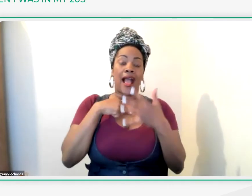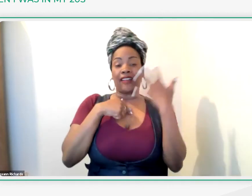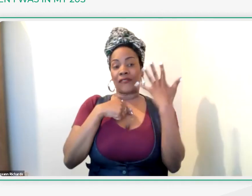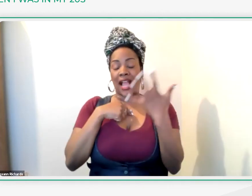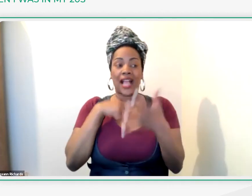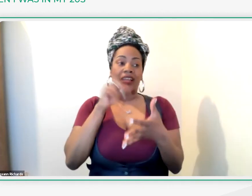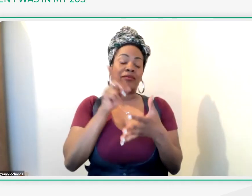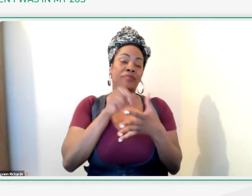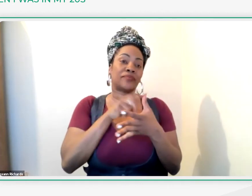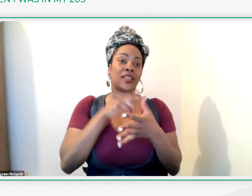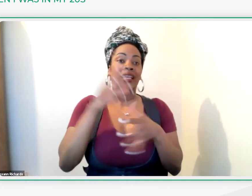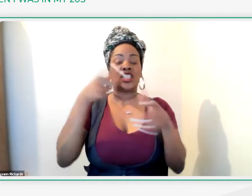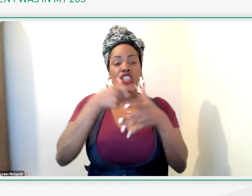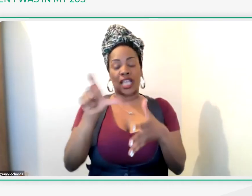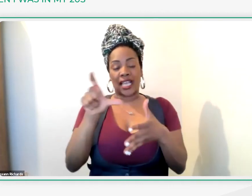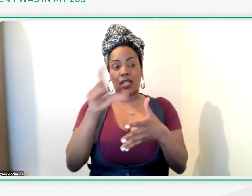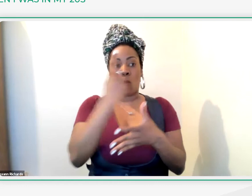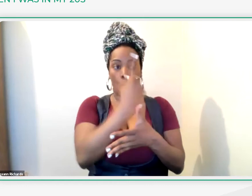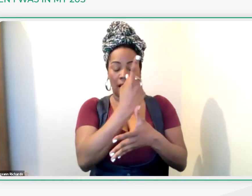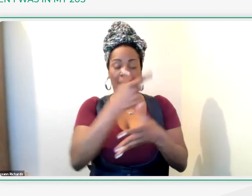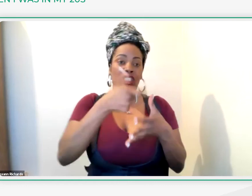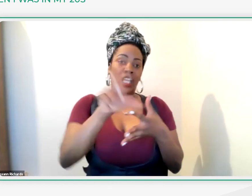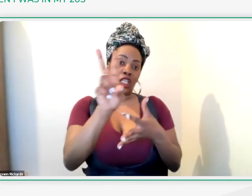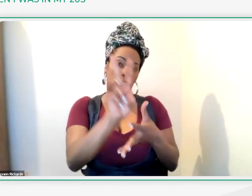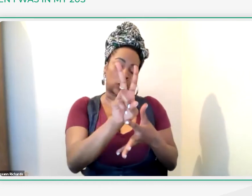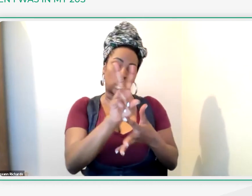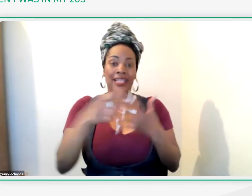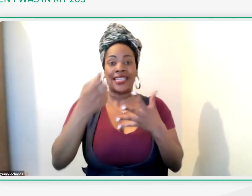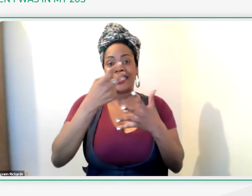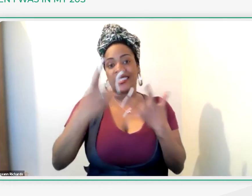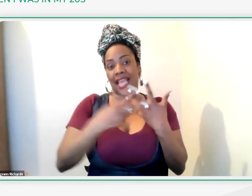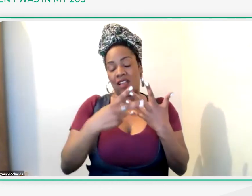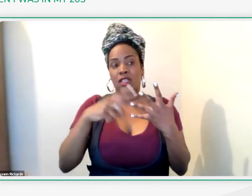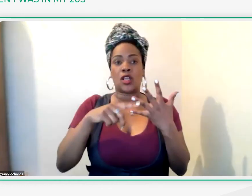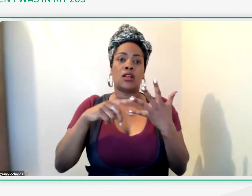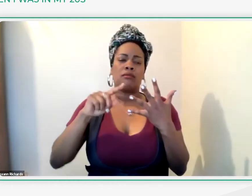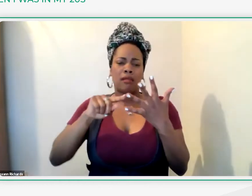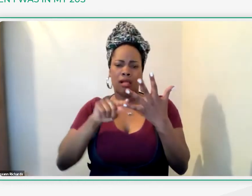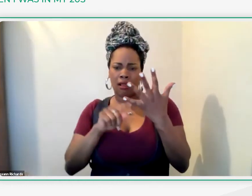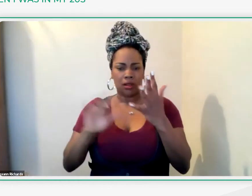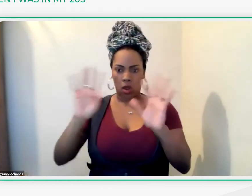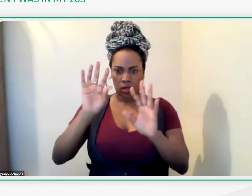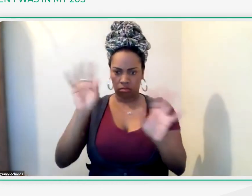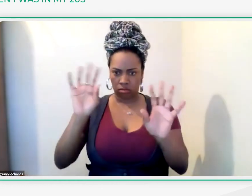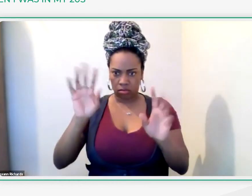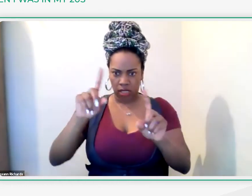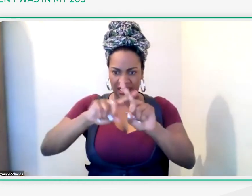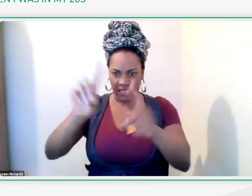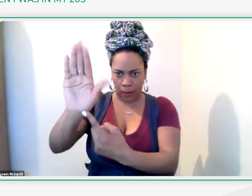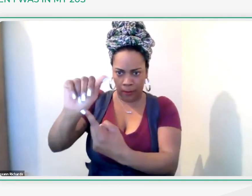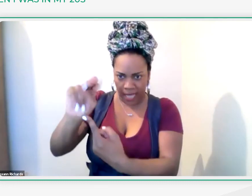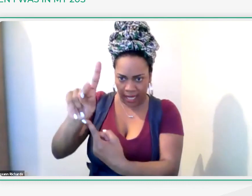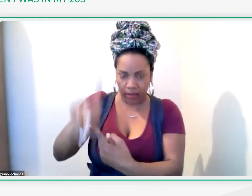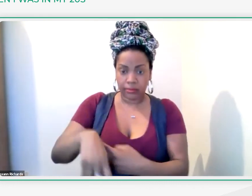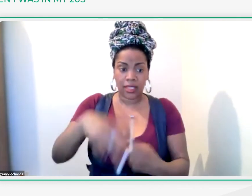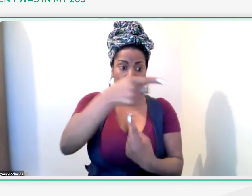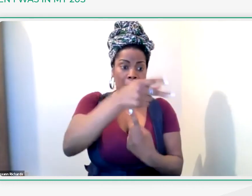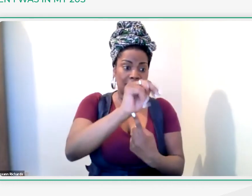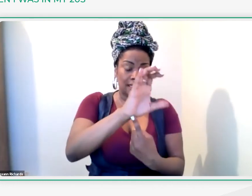So, have a checking, a second checking account, and a savings, all under PNC?